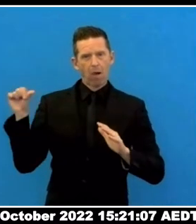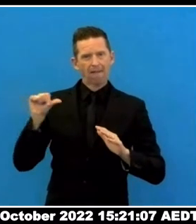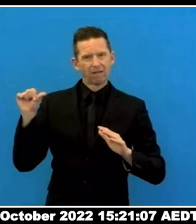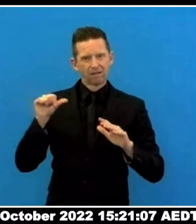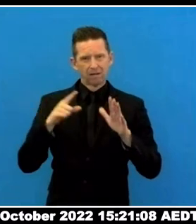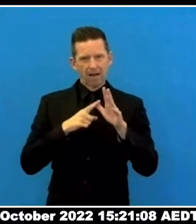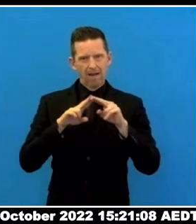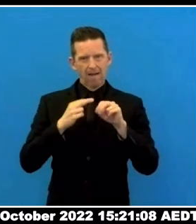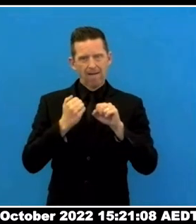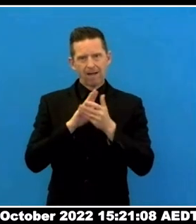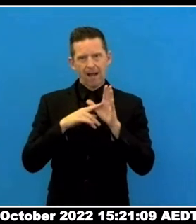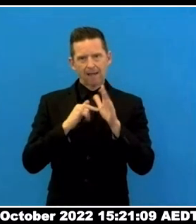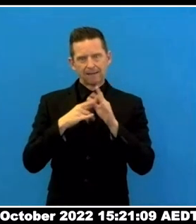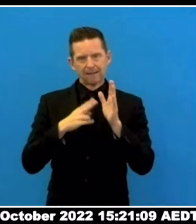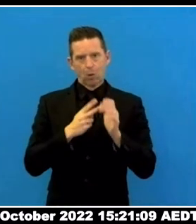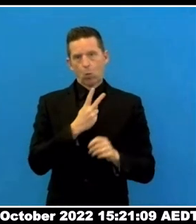You were 15 years old then.